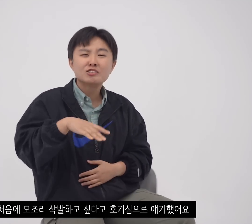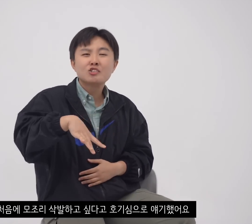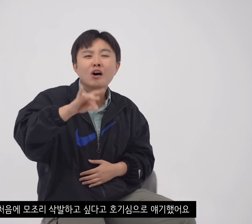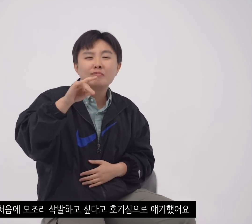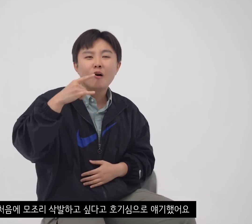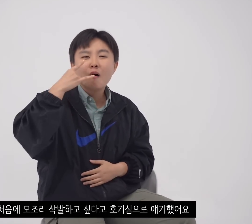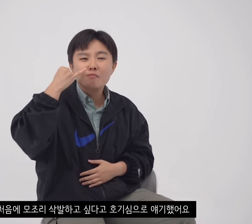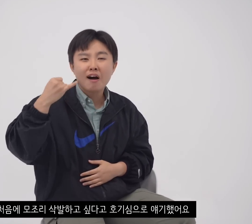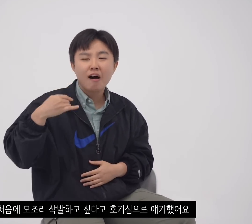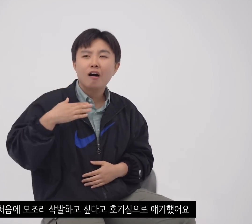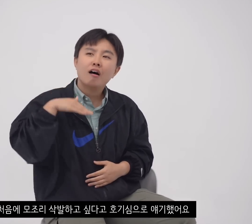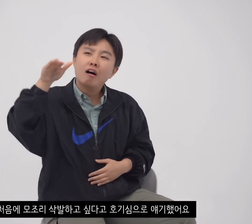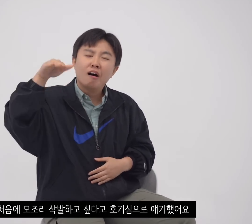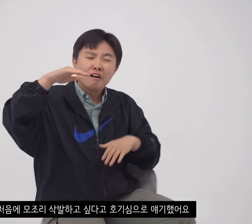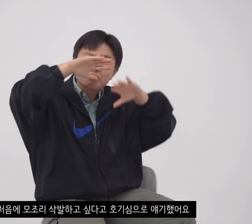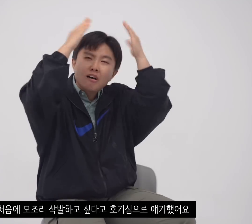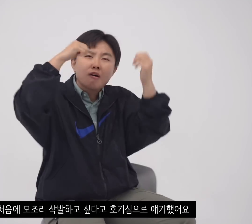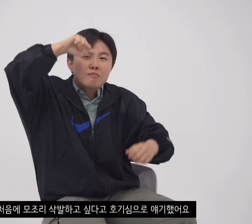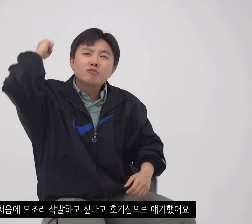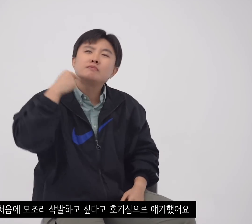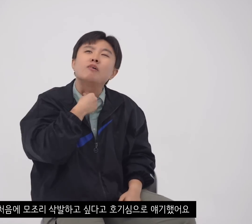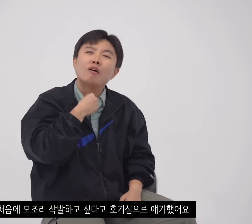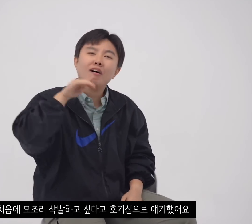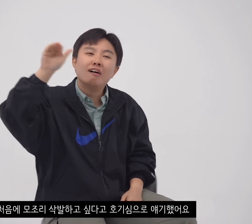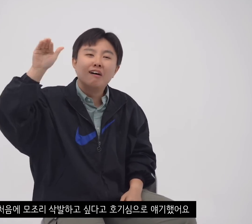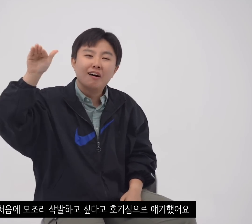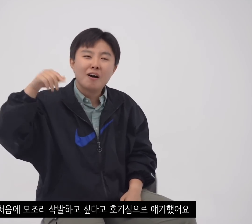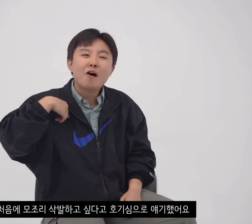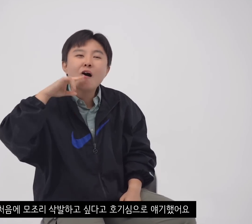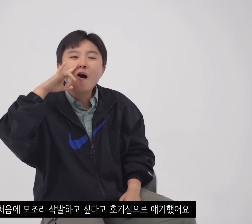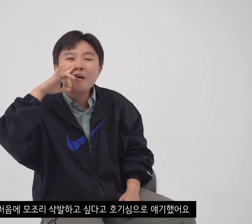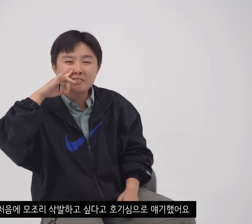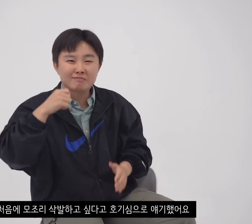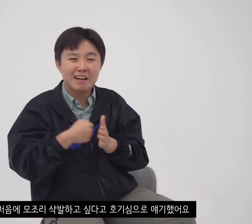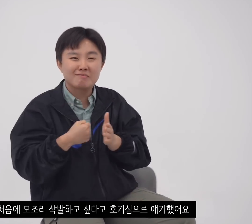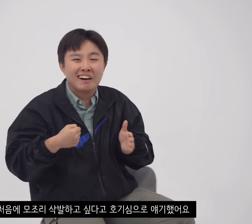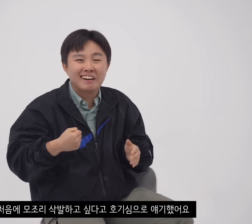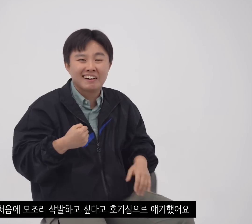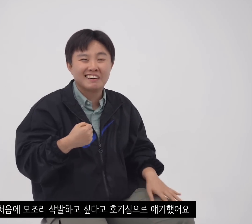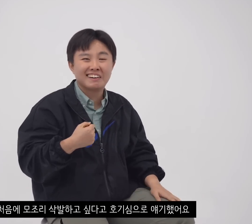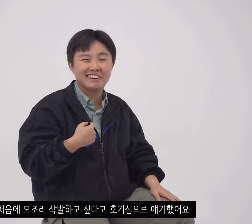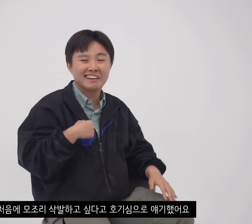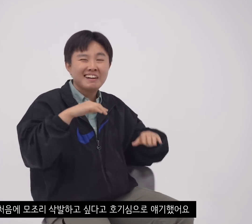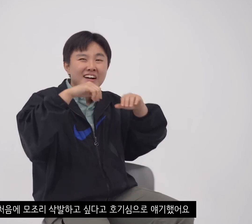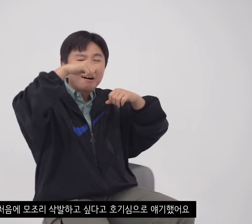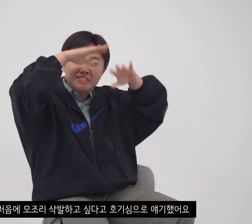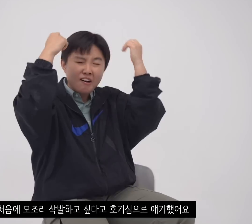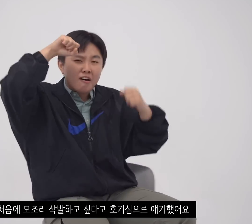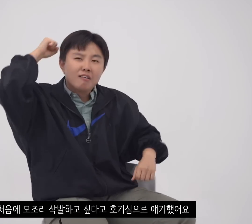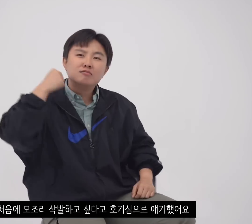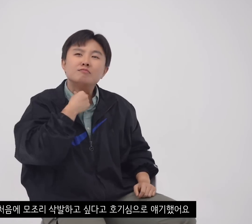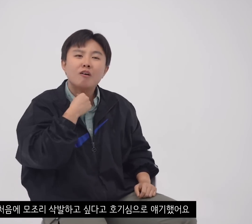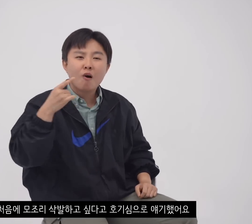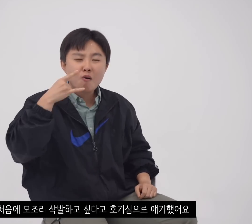At first, I said out of curiosity that I wanted to shave all my hair.